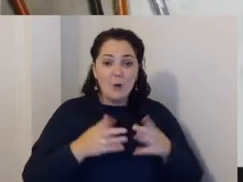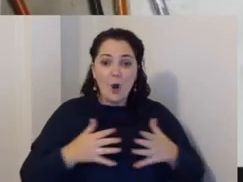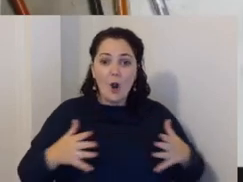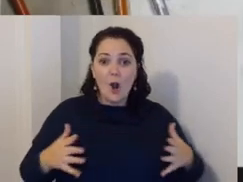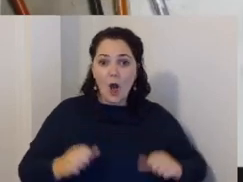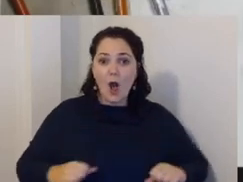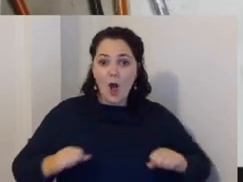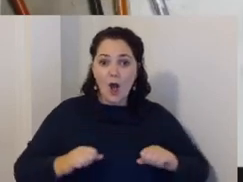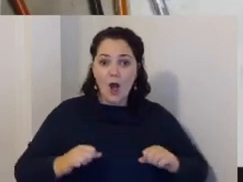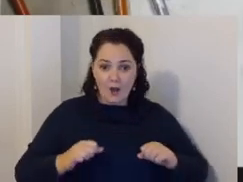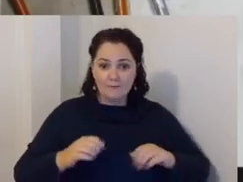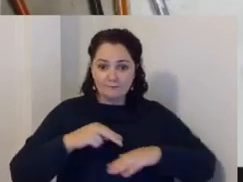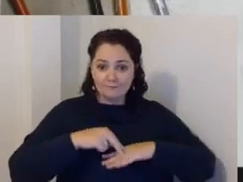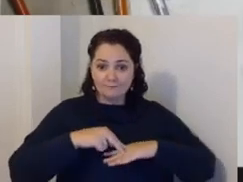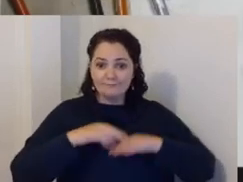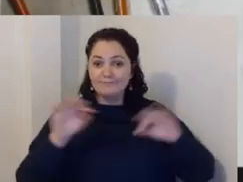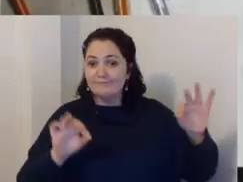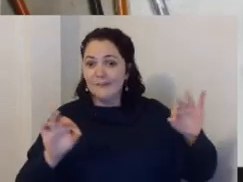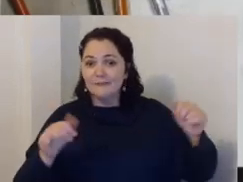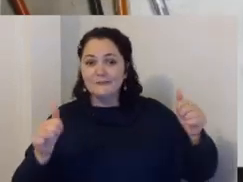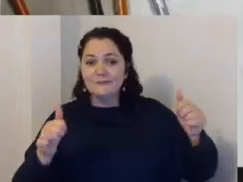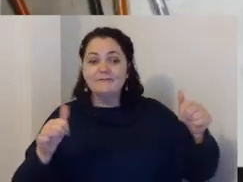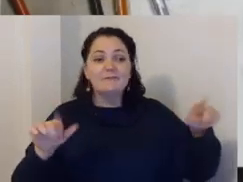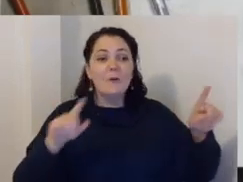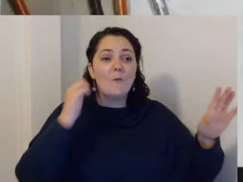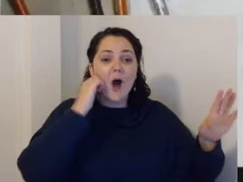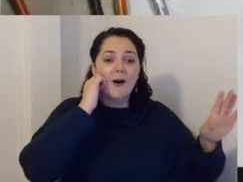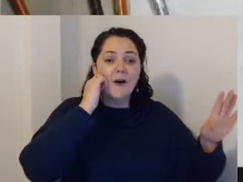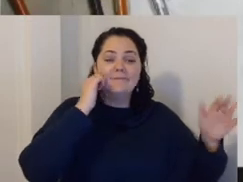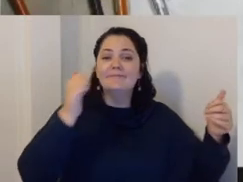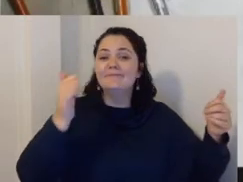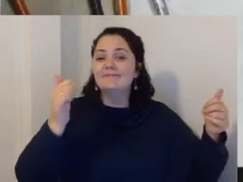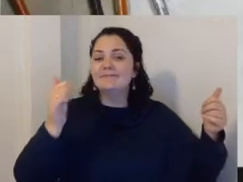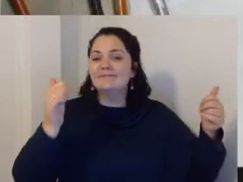getting a big thumbs up alright, is the heater good? Warm enough? Beautiful okay let's switch back